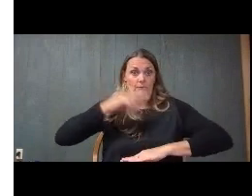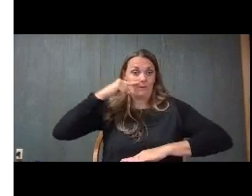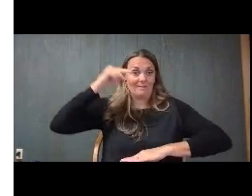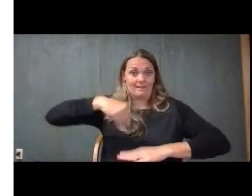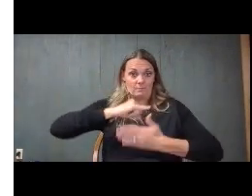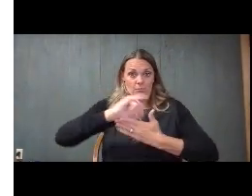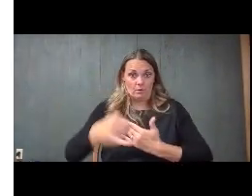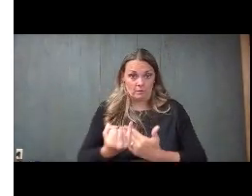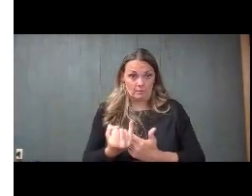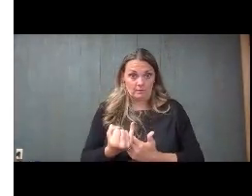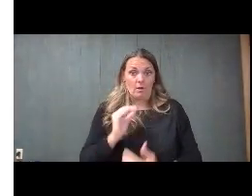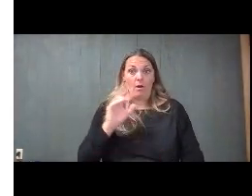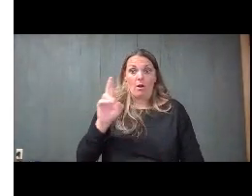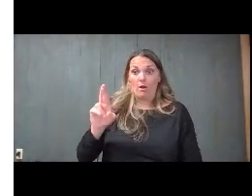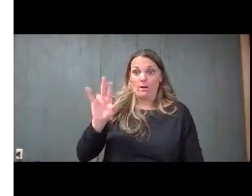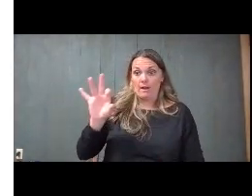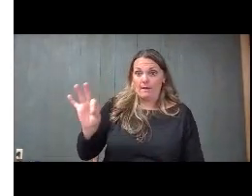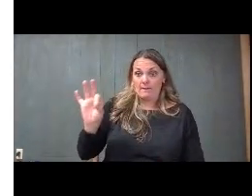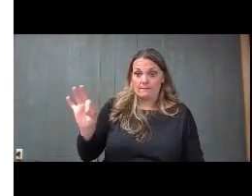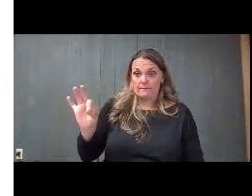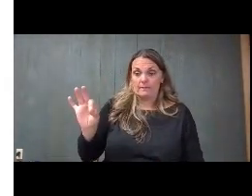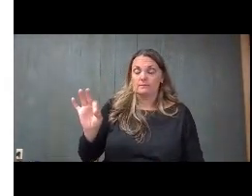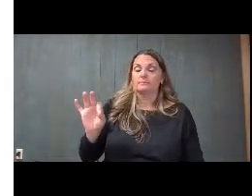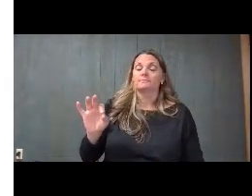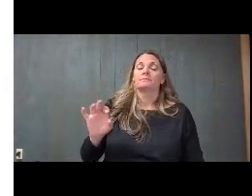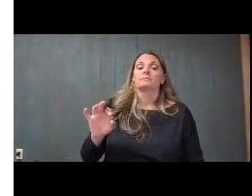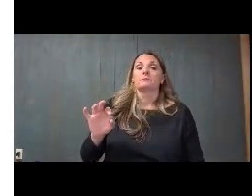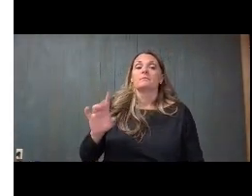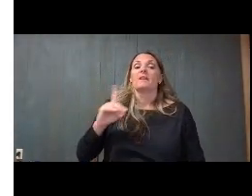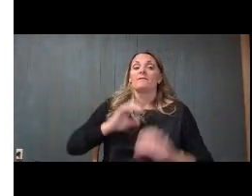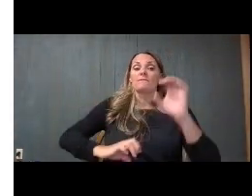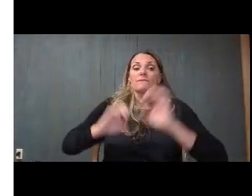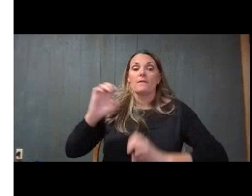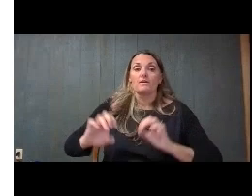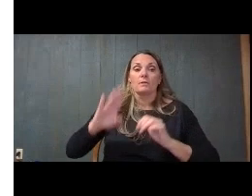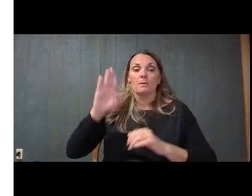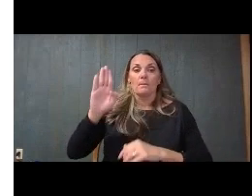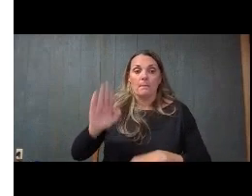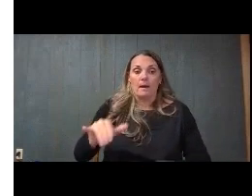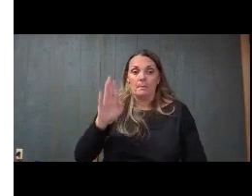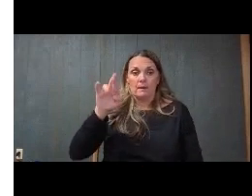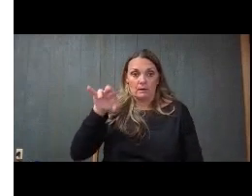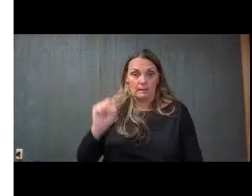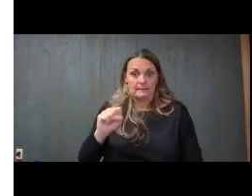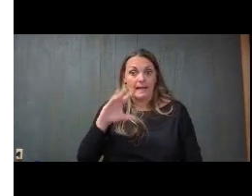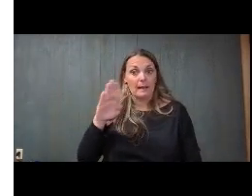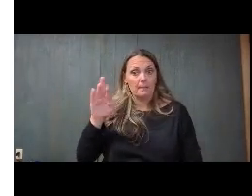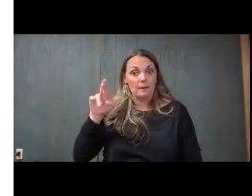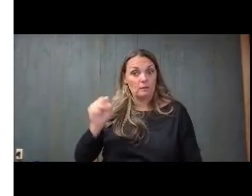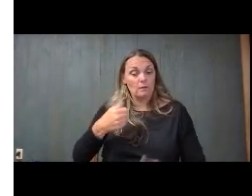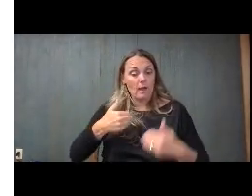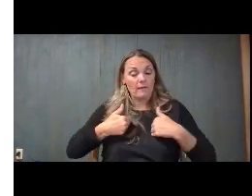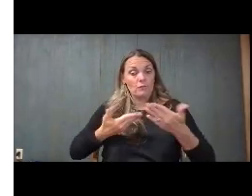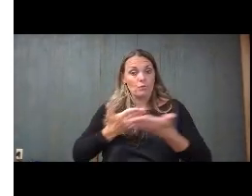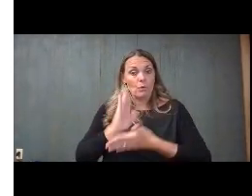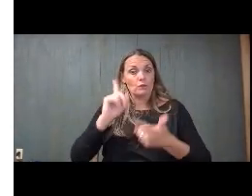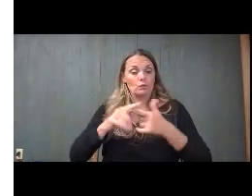The RFI submissions will be evaluated by VRS and various reserves. The right to award a contract